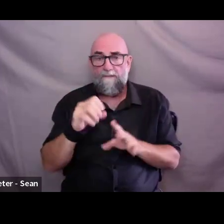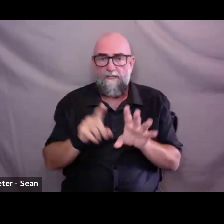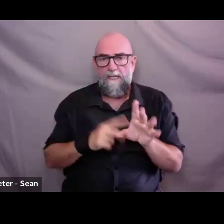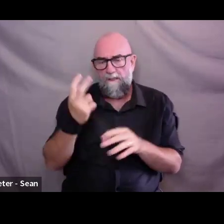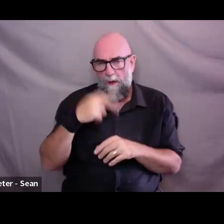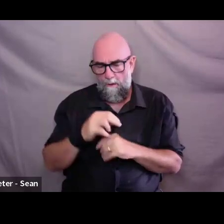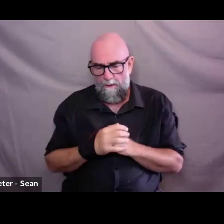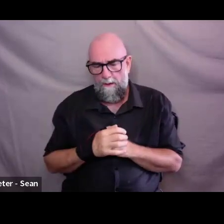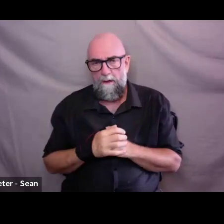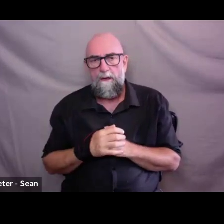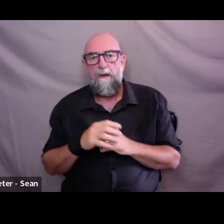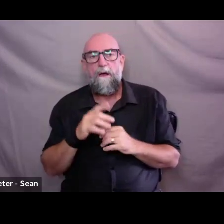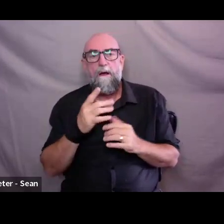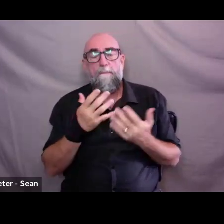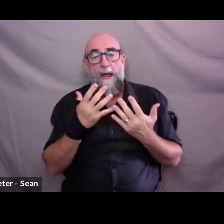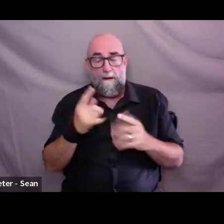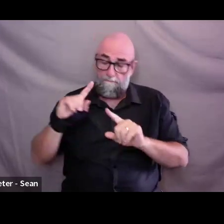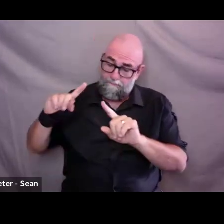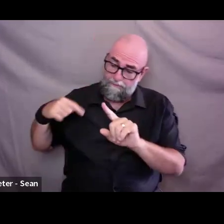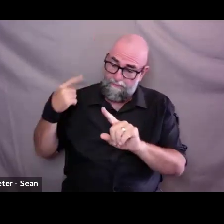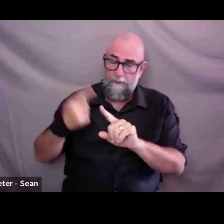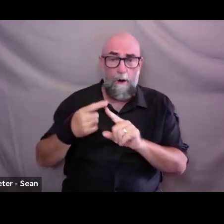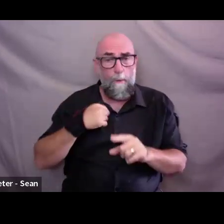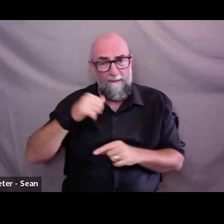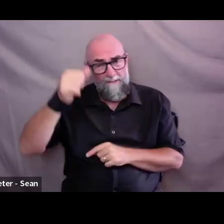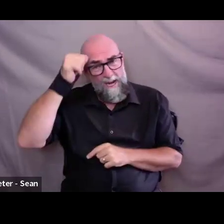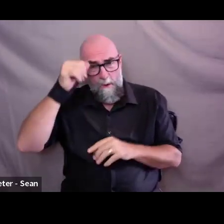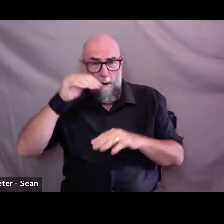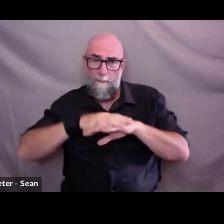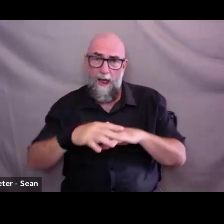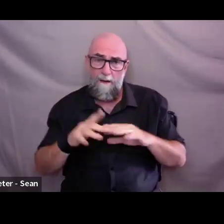little. to mitigate a problem. In our cultural systems